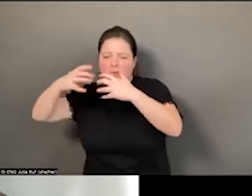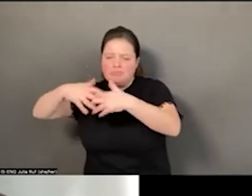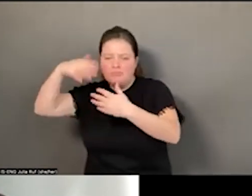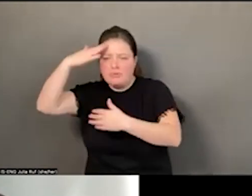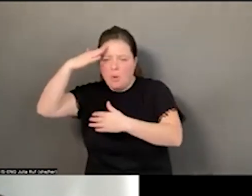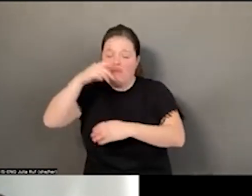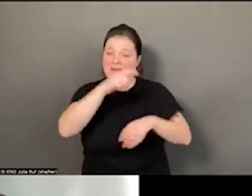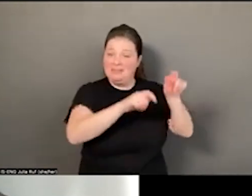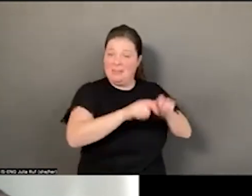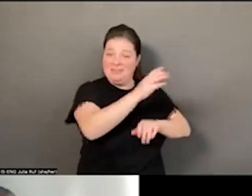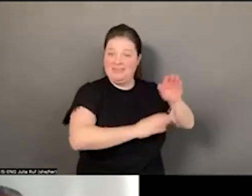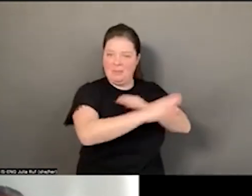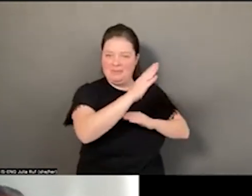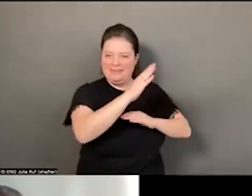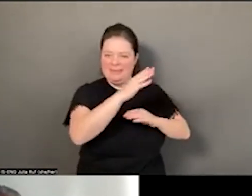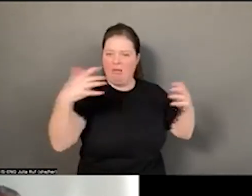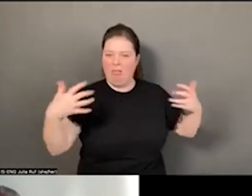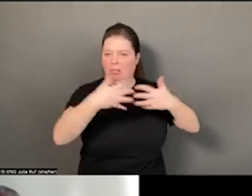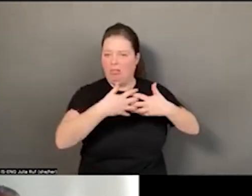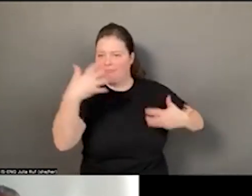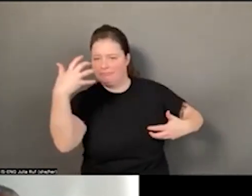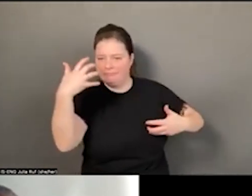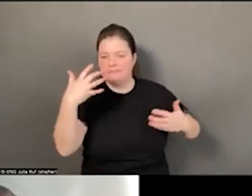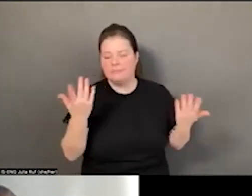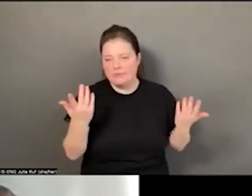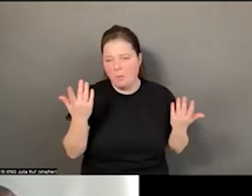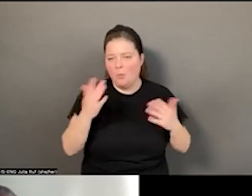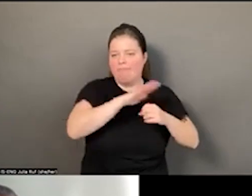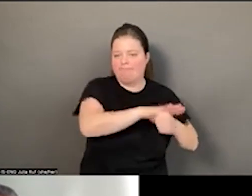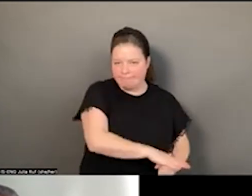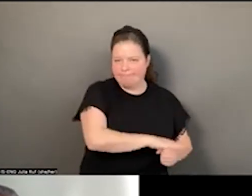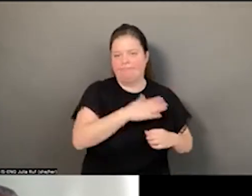Another important, very, very important legislation that we are working on is the Directive